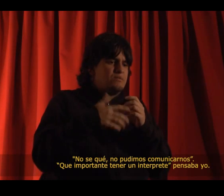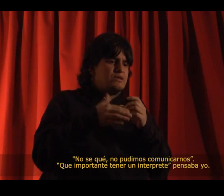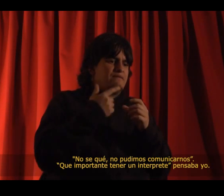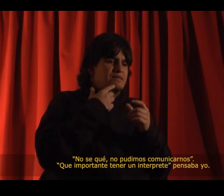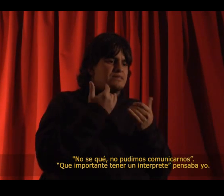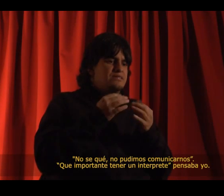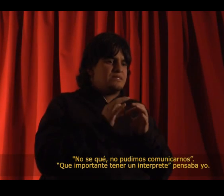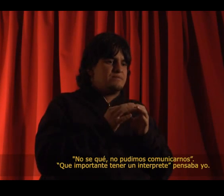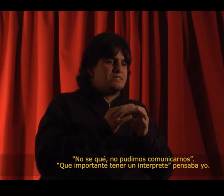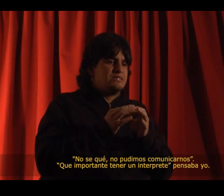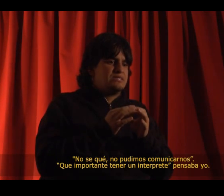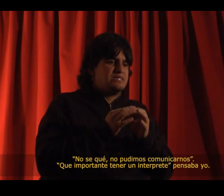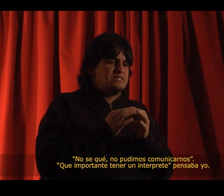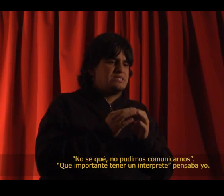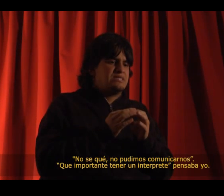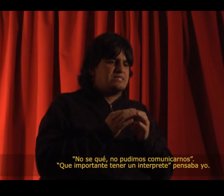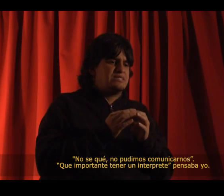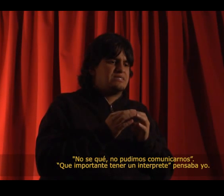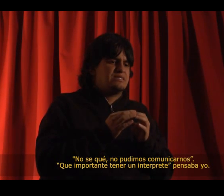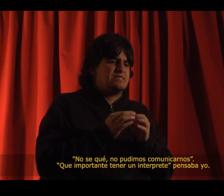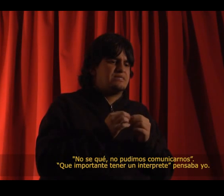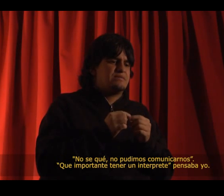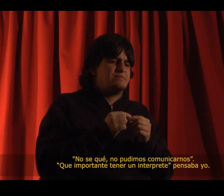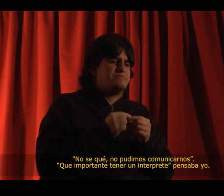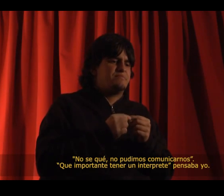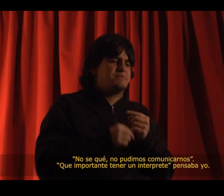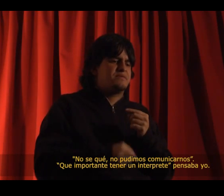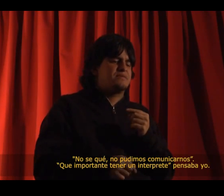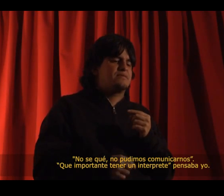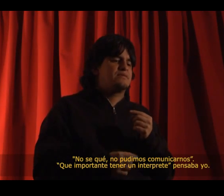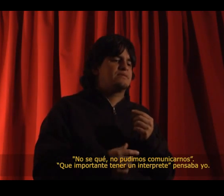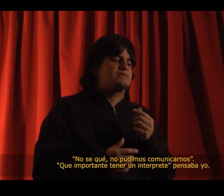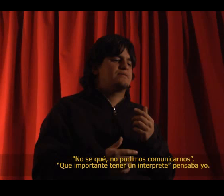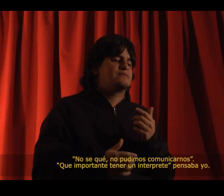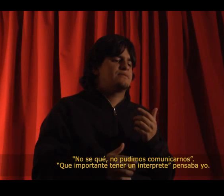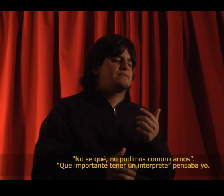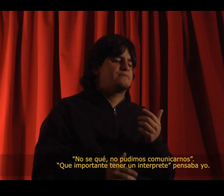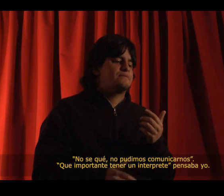I thought how important it was to have an interpreter there.